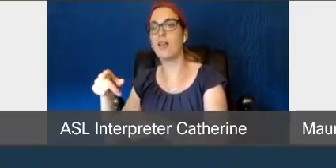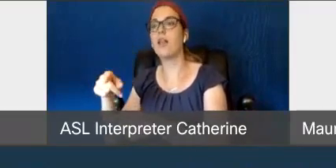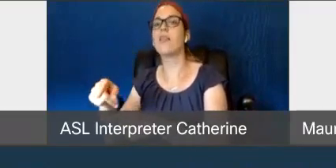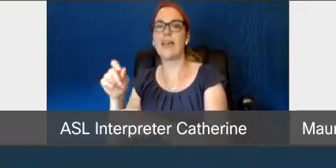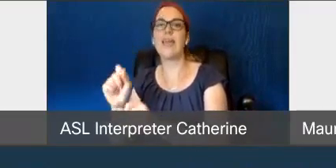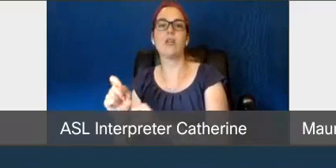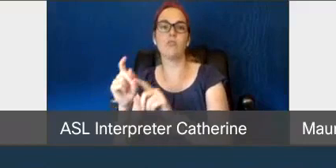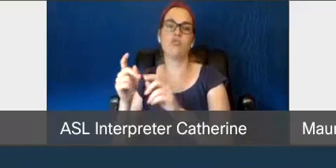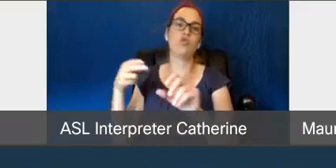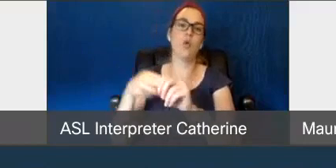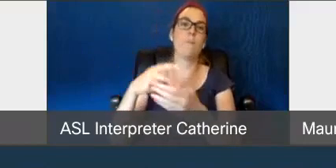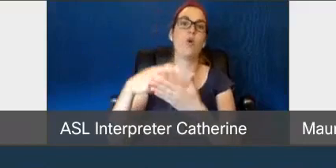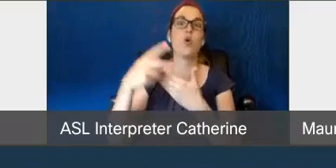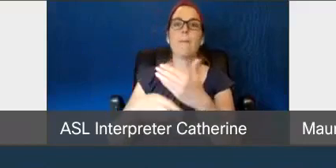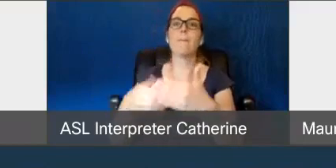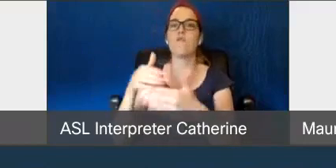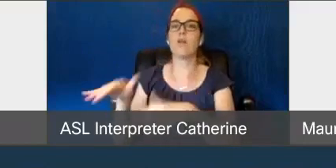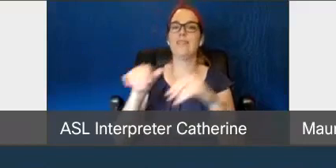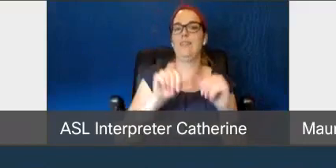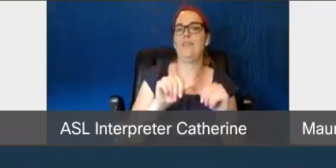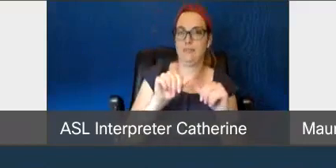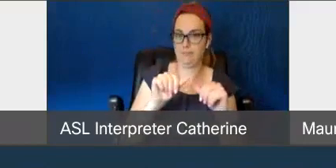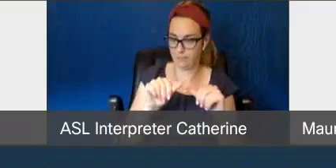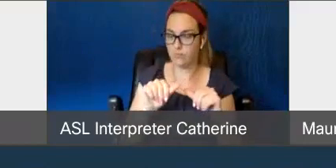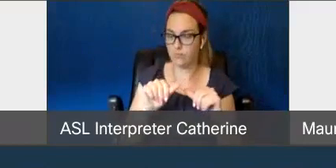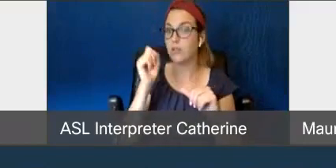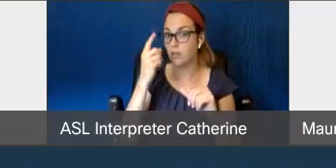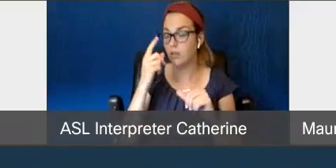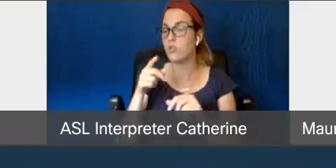is how you can partnership with other agencies. So when they're in jail, they can start their treatment